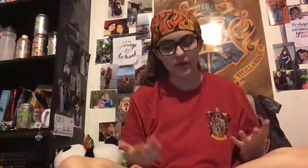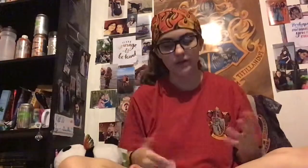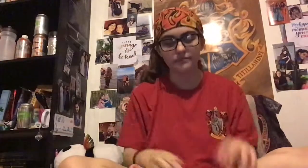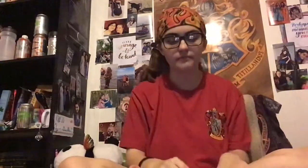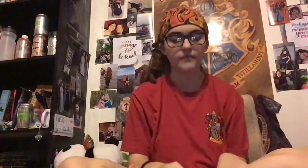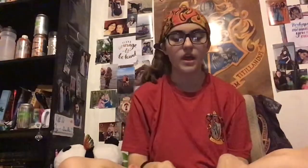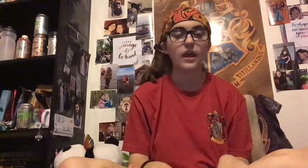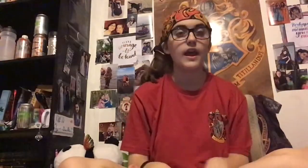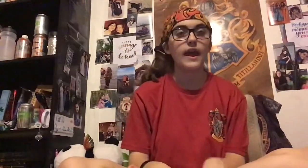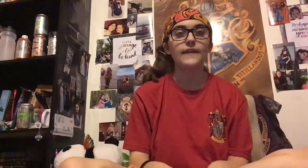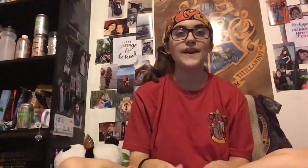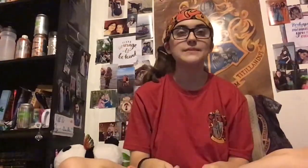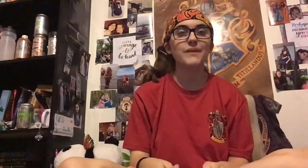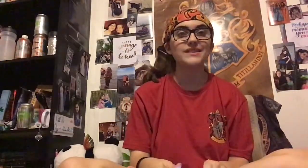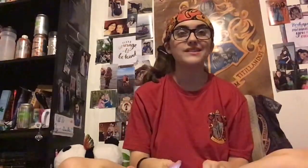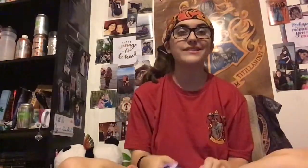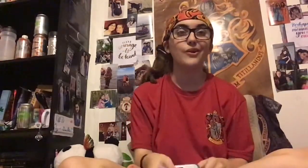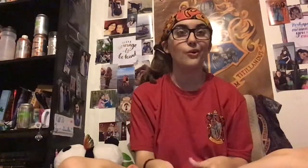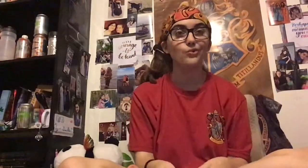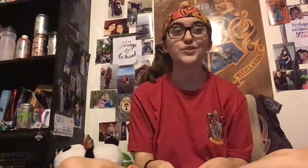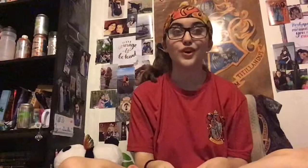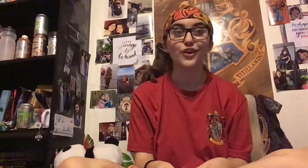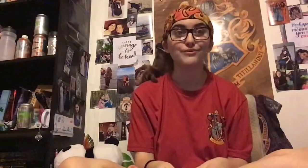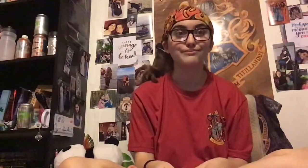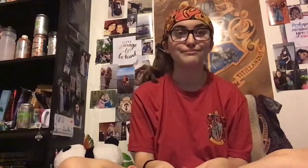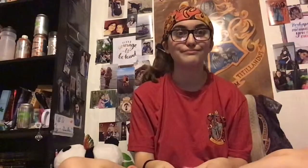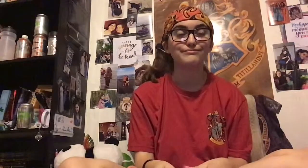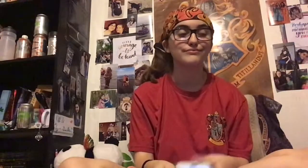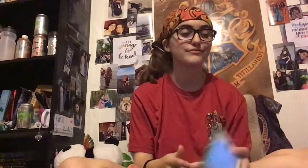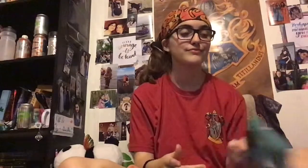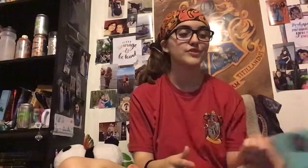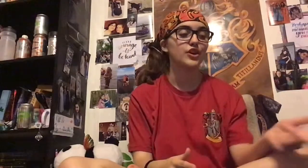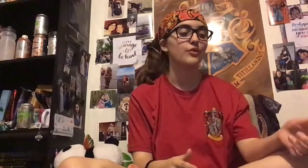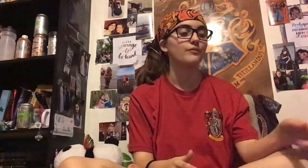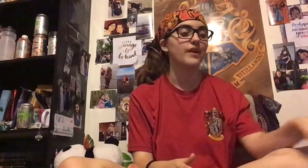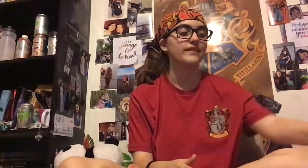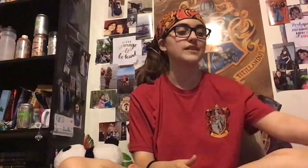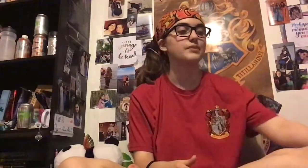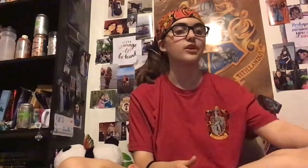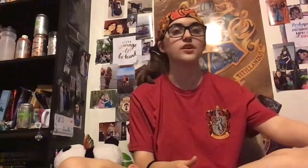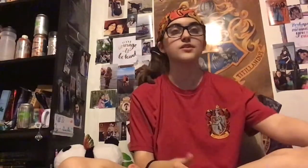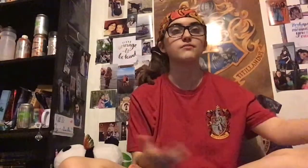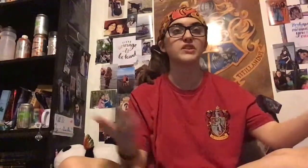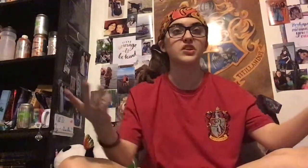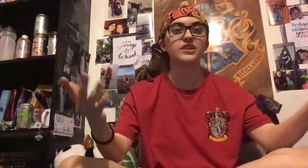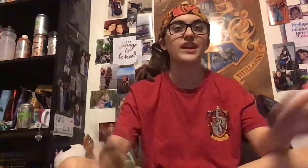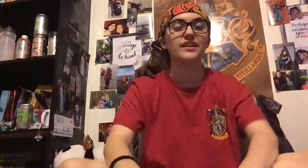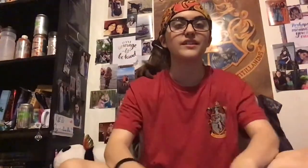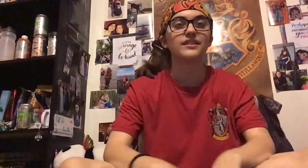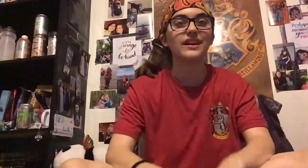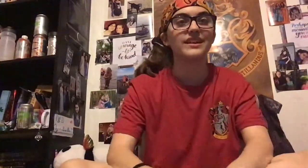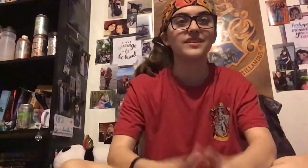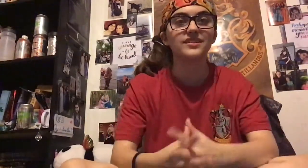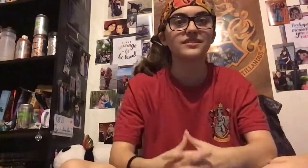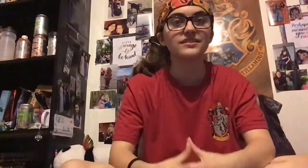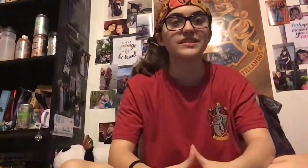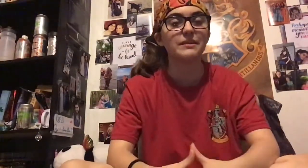And that is basically the whole song so I think that's pretty awesome we learned that in like 10 minutes